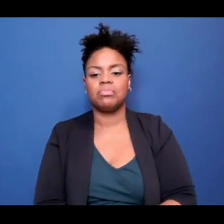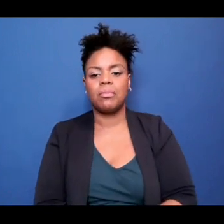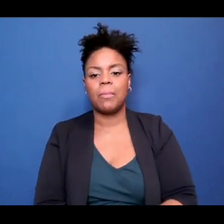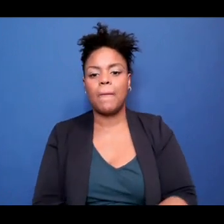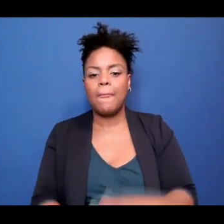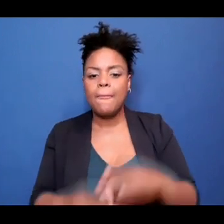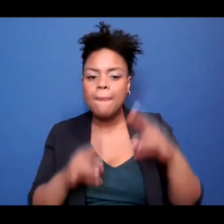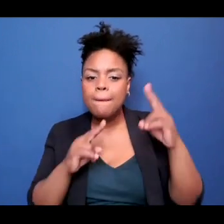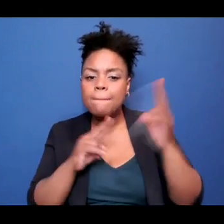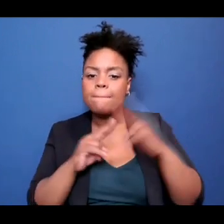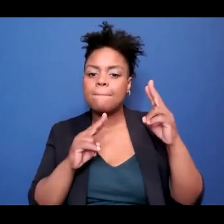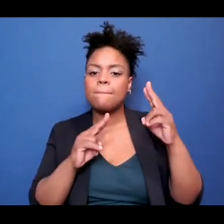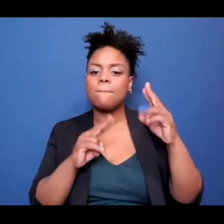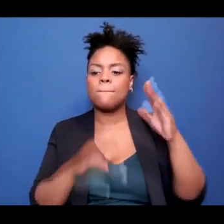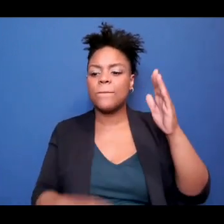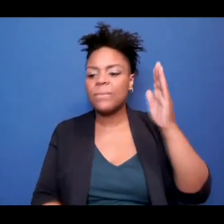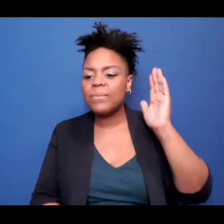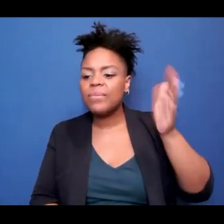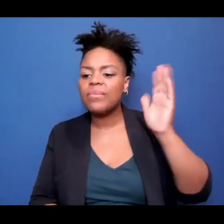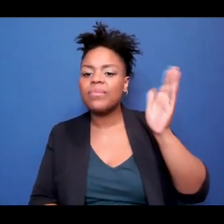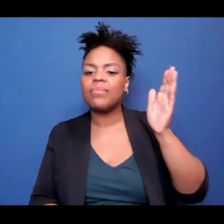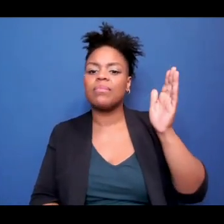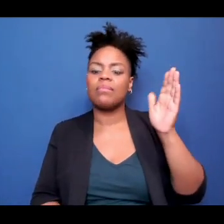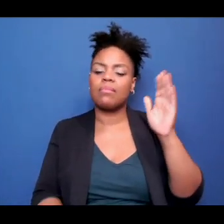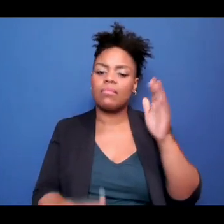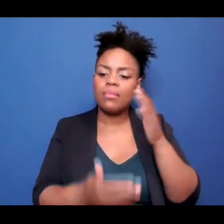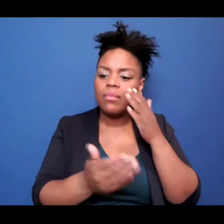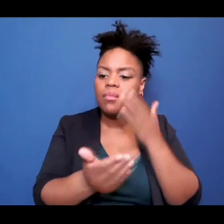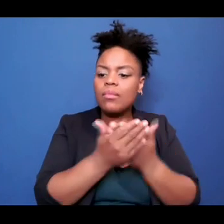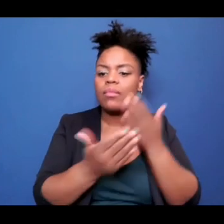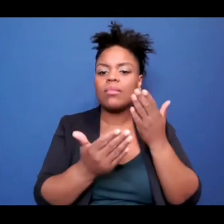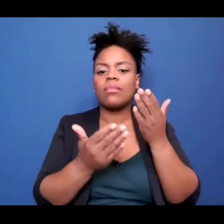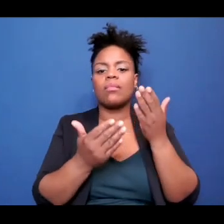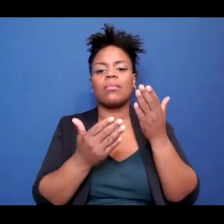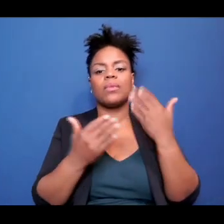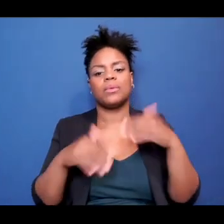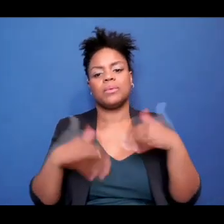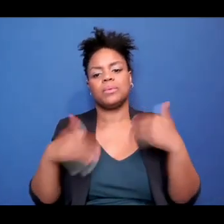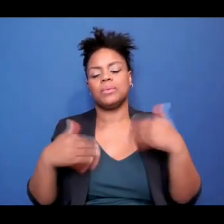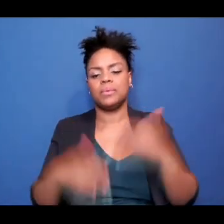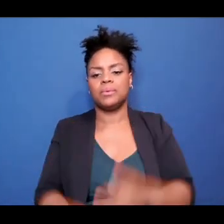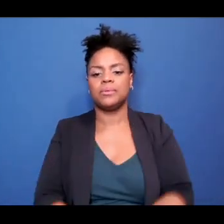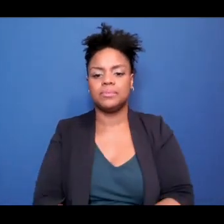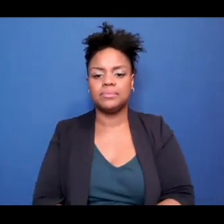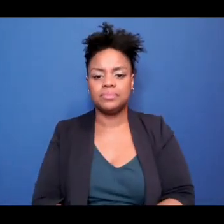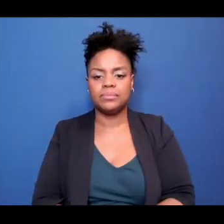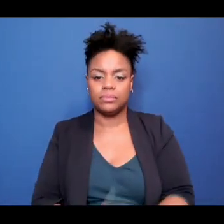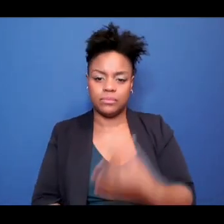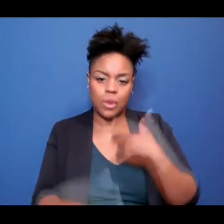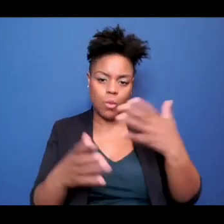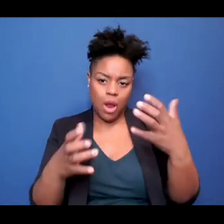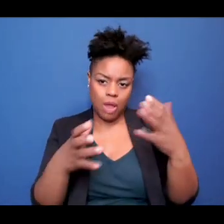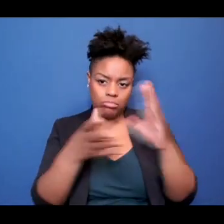TO SAY THIS IS A FABULOUS AND INFORMATIVE PRESENTATION, FACT PACKED AND SOME EVEN WROTE TRIPLE EXCELLENT.